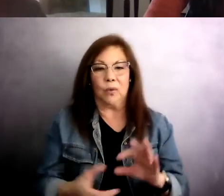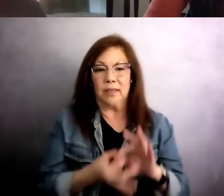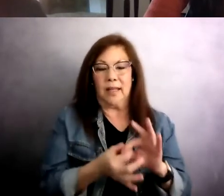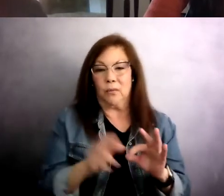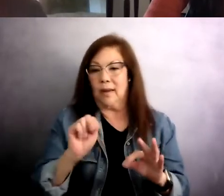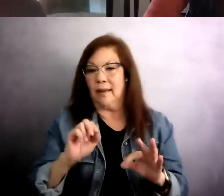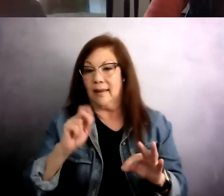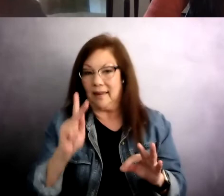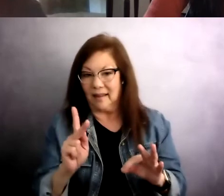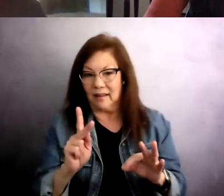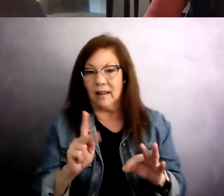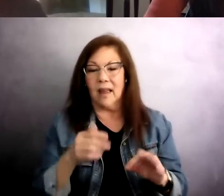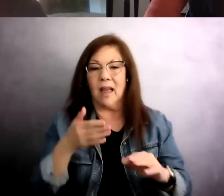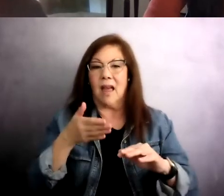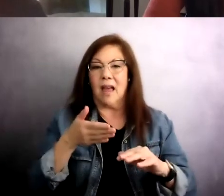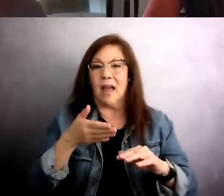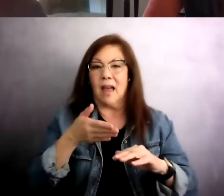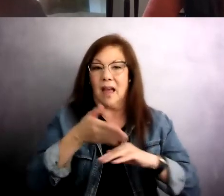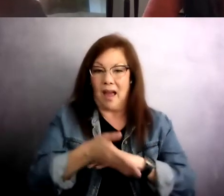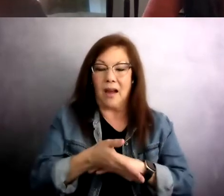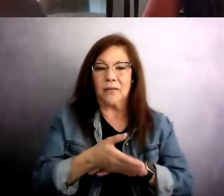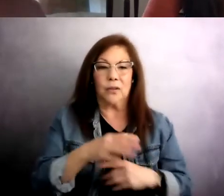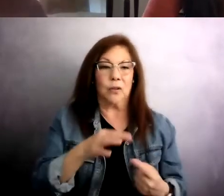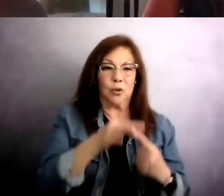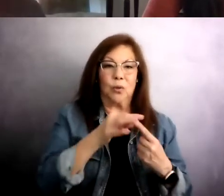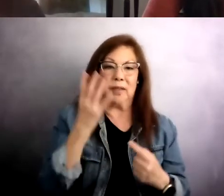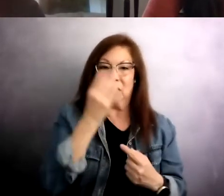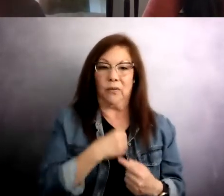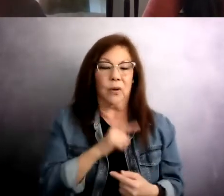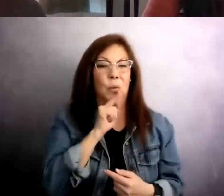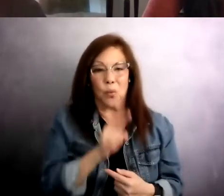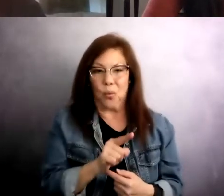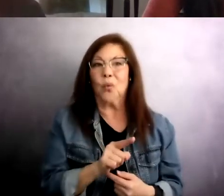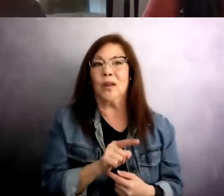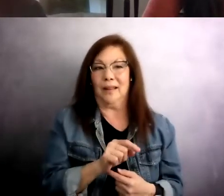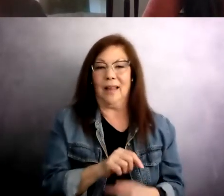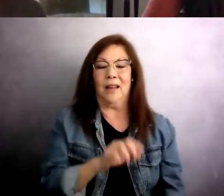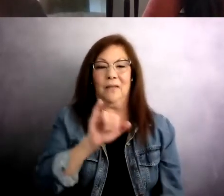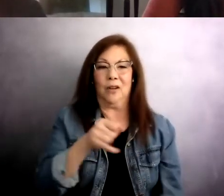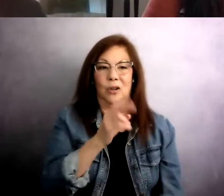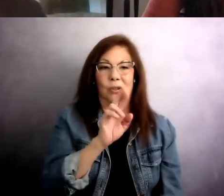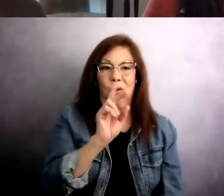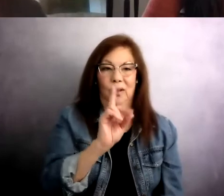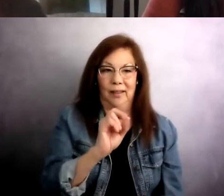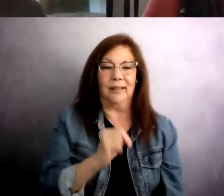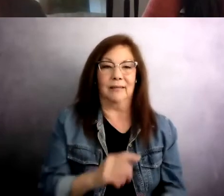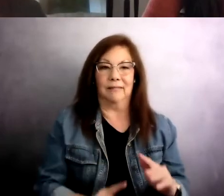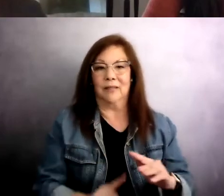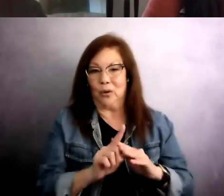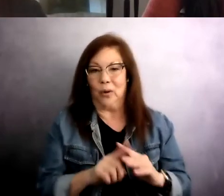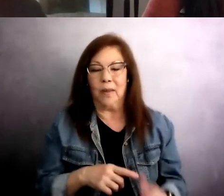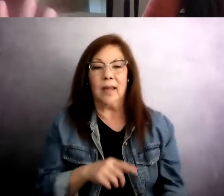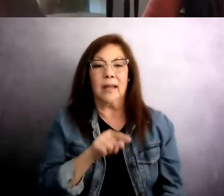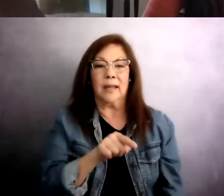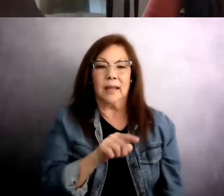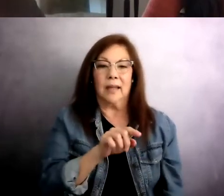events after 'The Chosen and the Beautiful'. We absolutely will get injured and Kimi -- Jordan